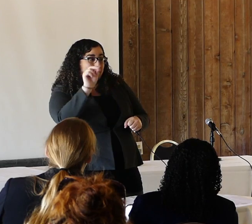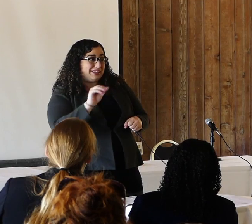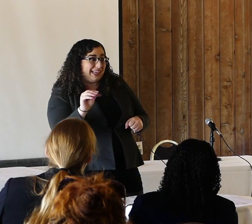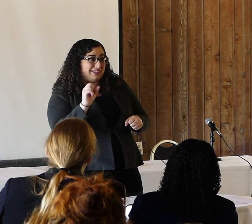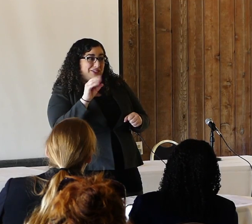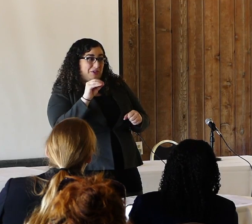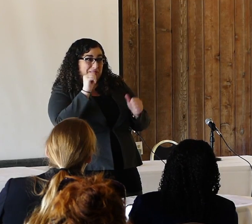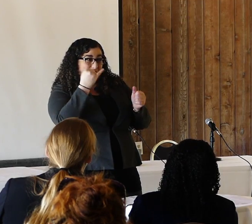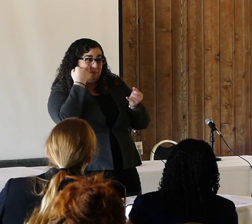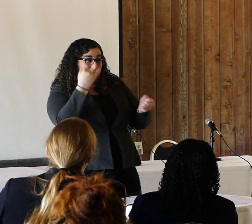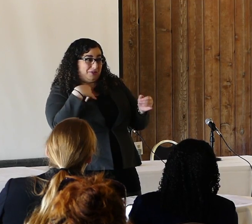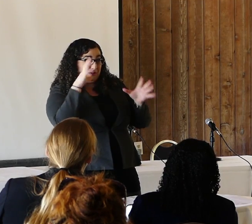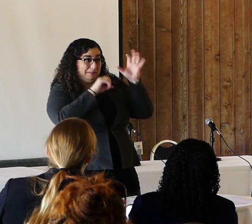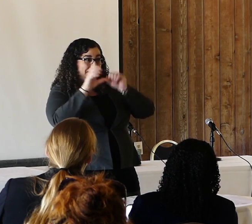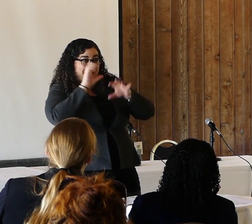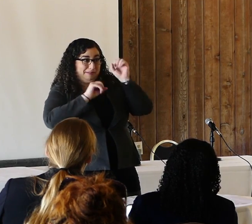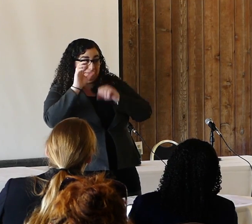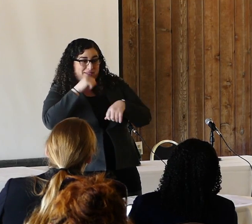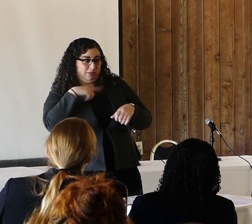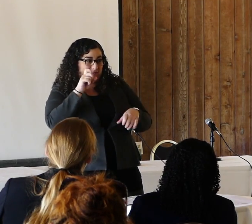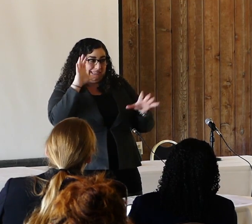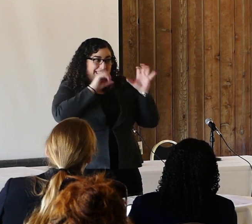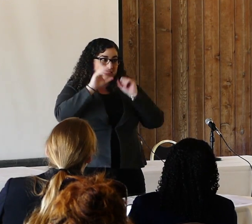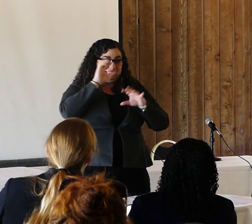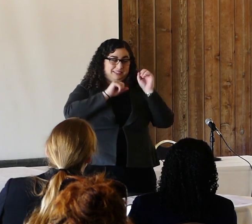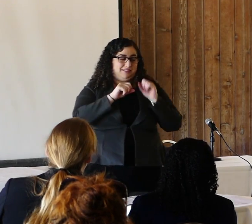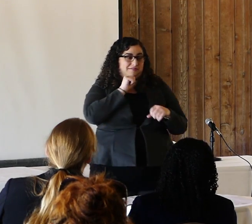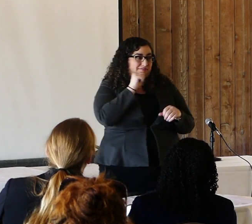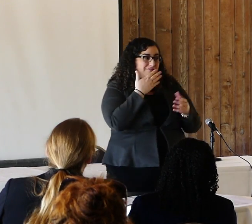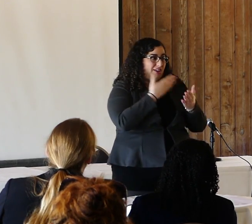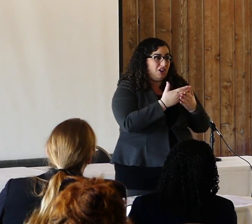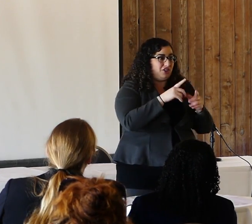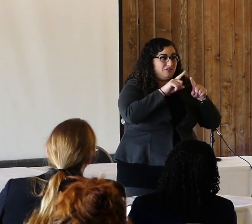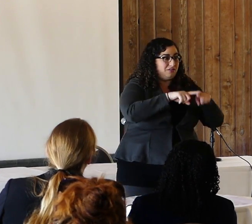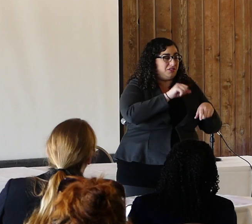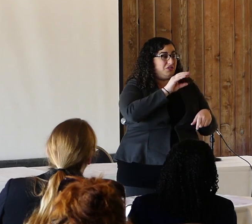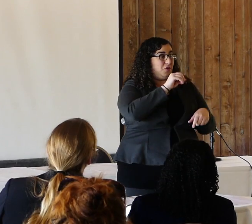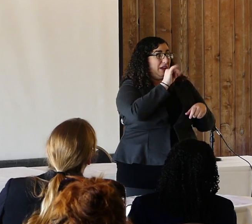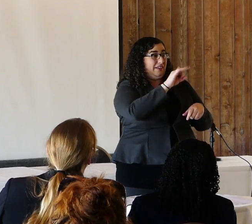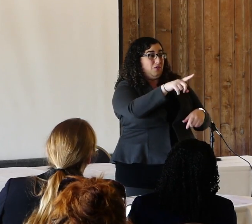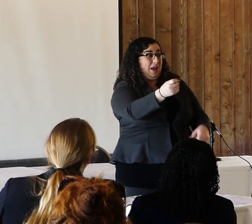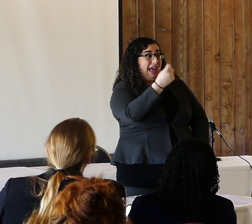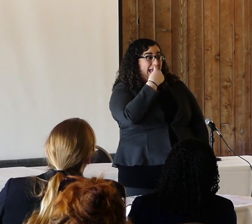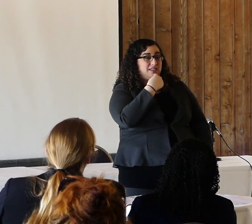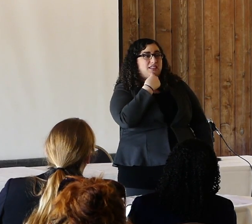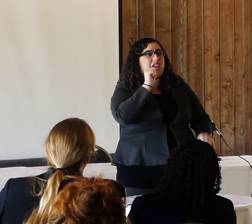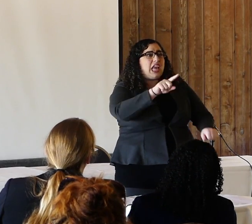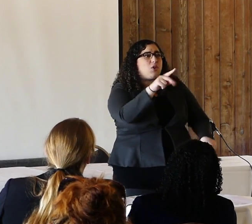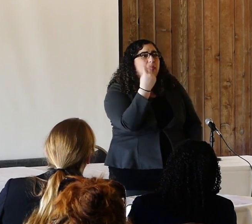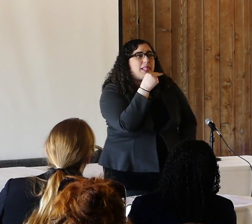But remember that's not 100 percent successful. We usually get about 30 percent of what you're saying. So can you imagine the 70 percent the deaf